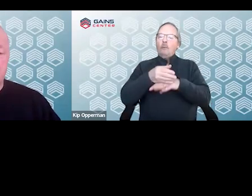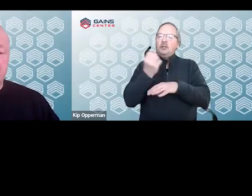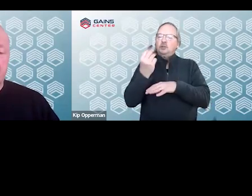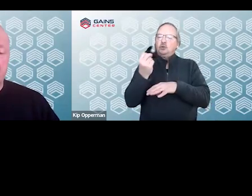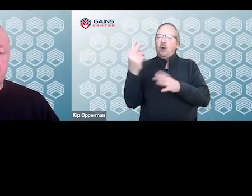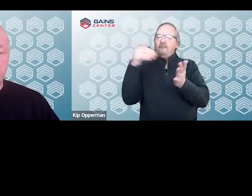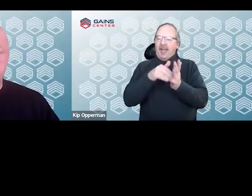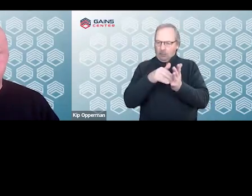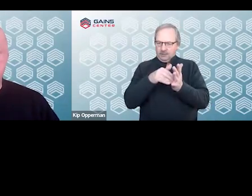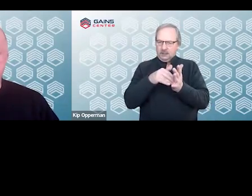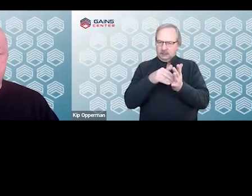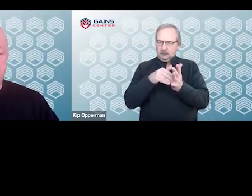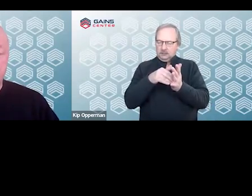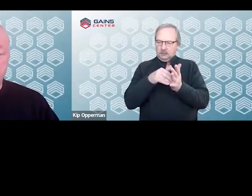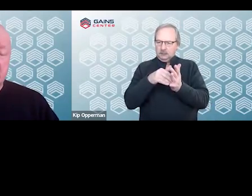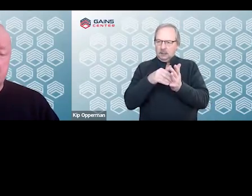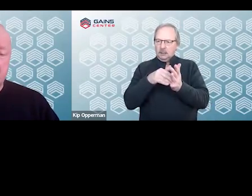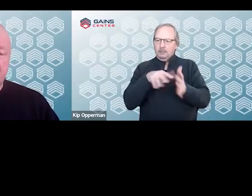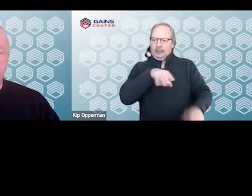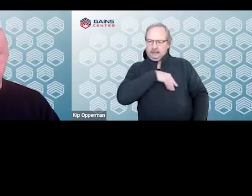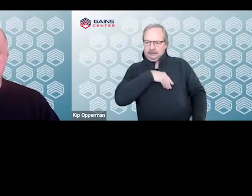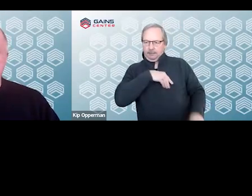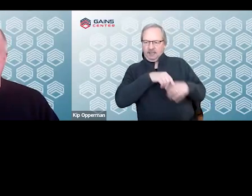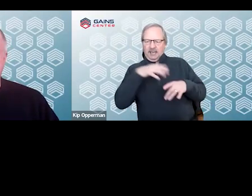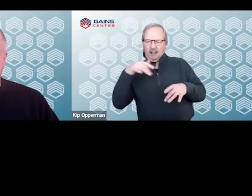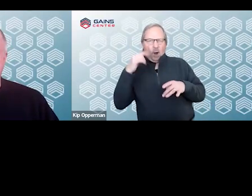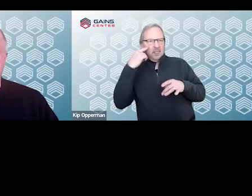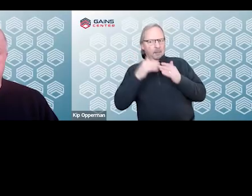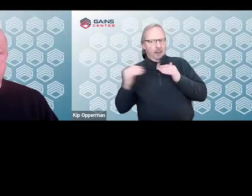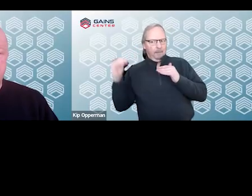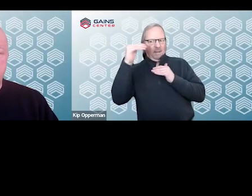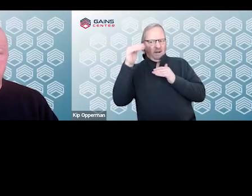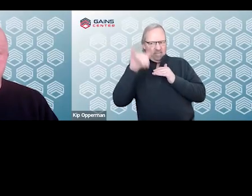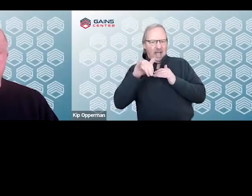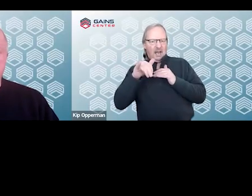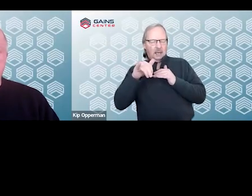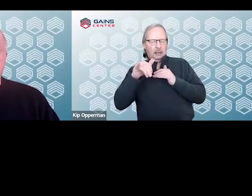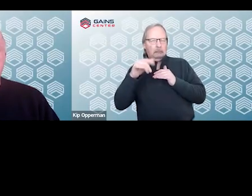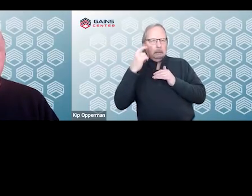that have been admitted into California. Maybe above that, as far as I know.